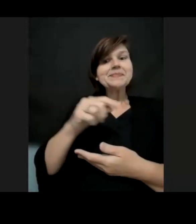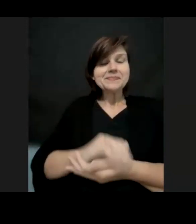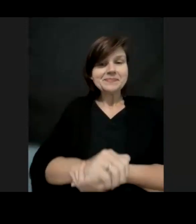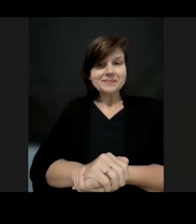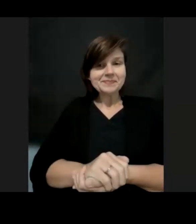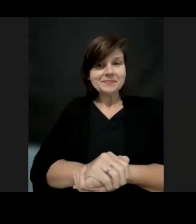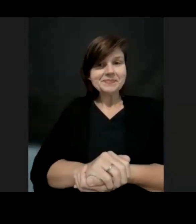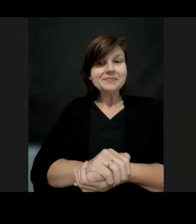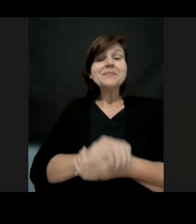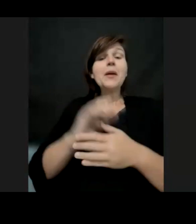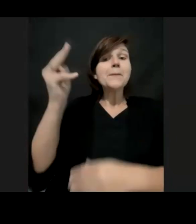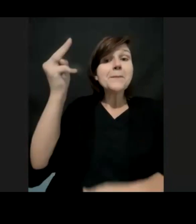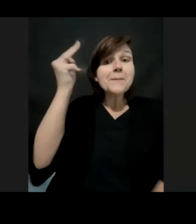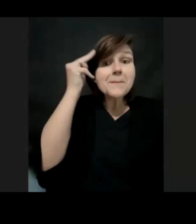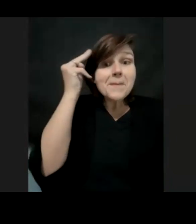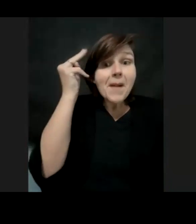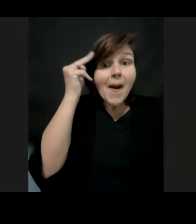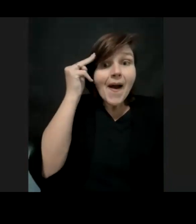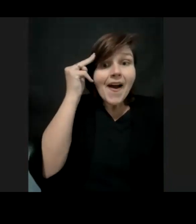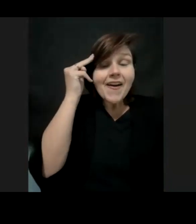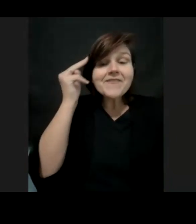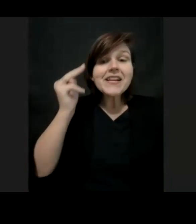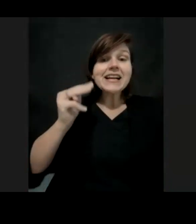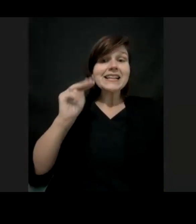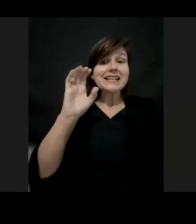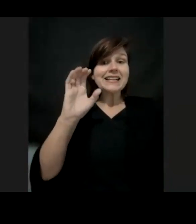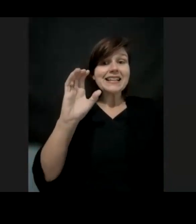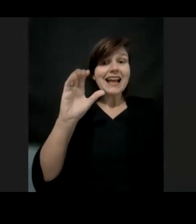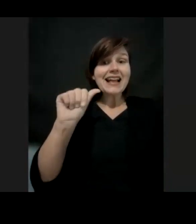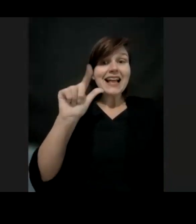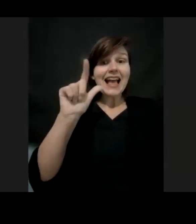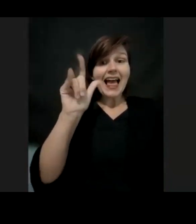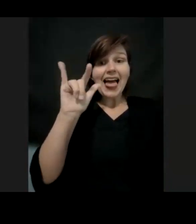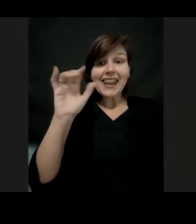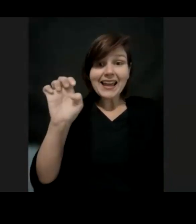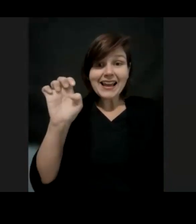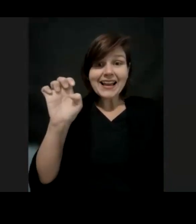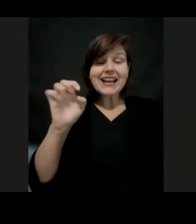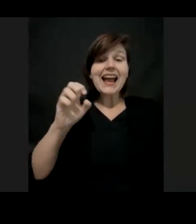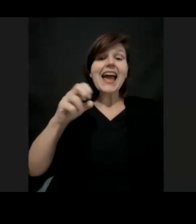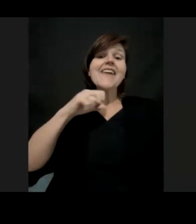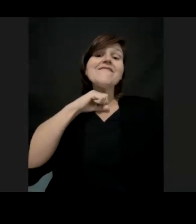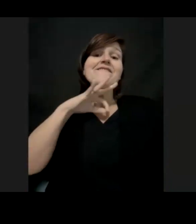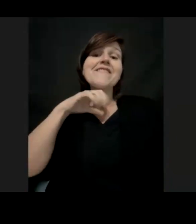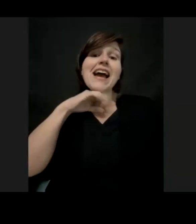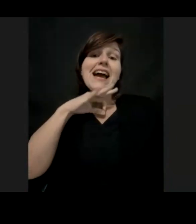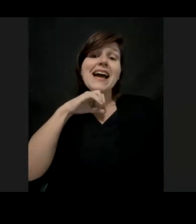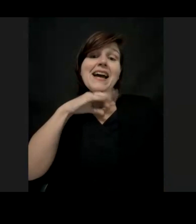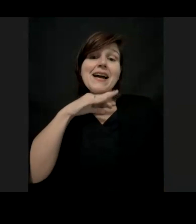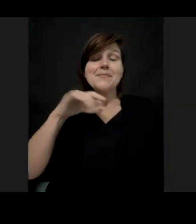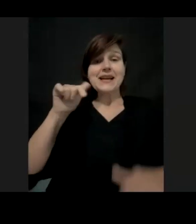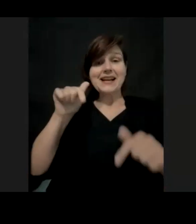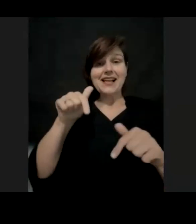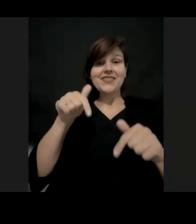Marvin, Callie and Fabby walked along the path through the Wonderful Woodland.